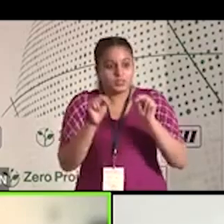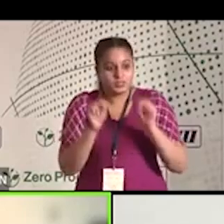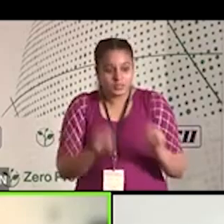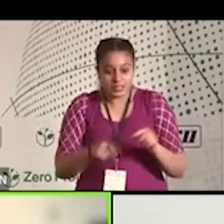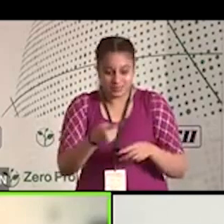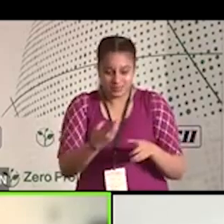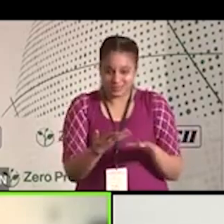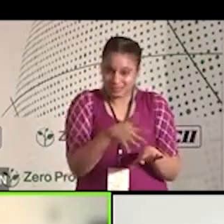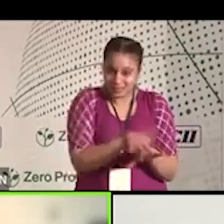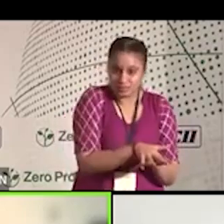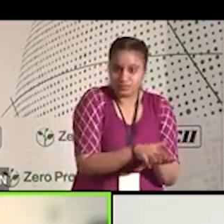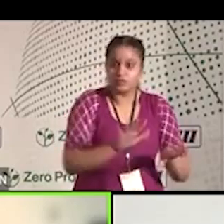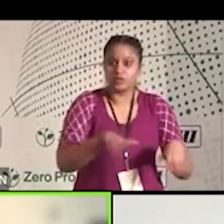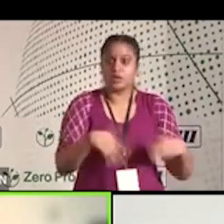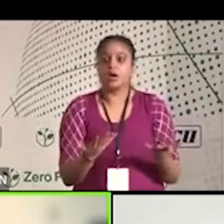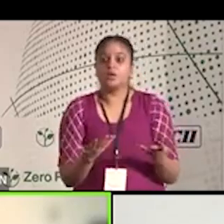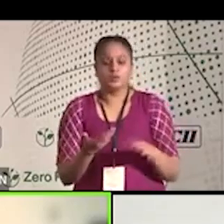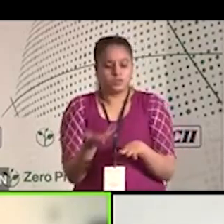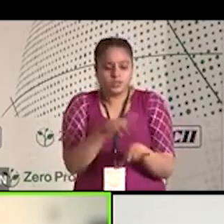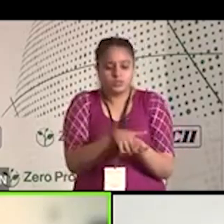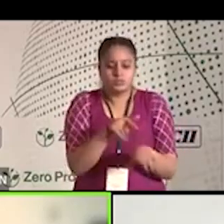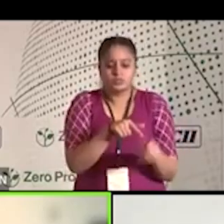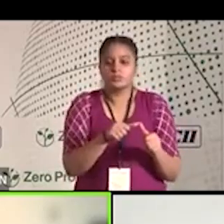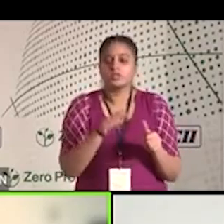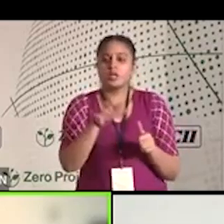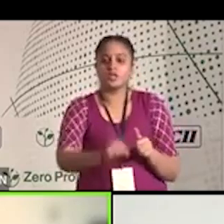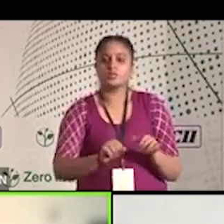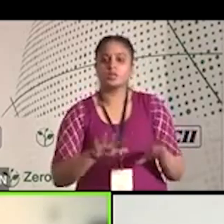how inclusion can accelerate and support them in their business